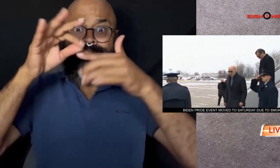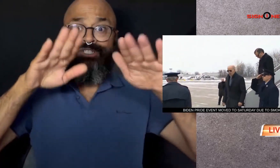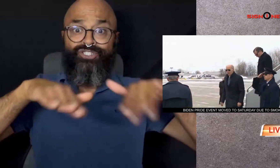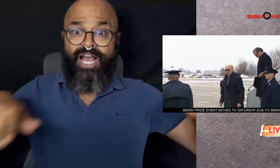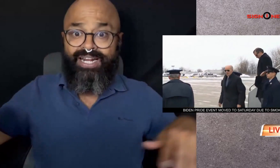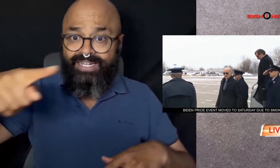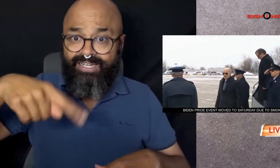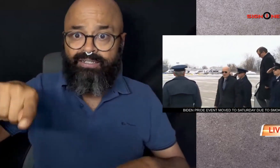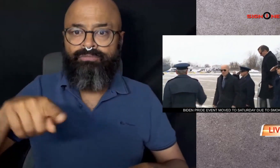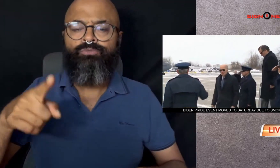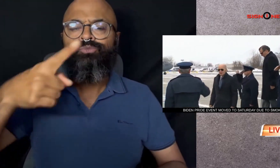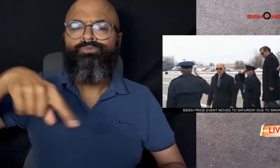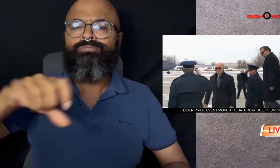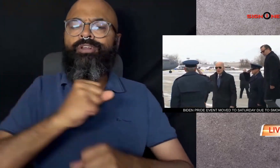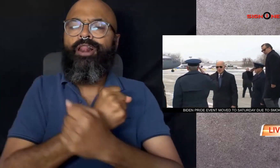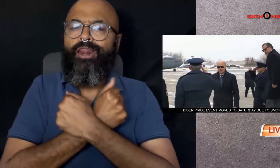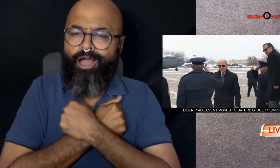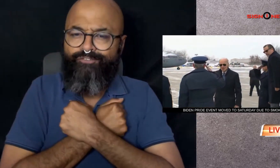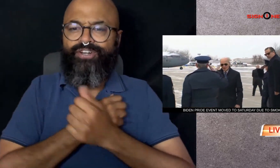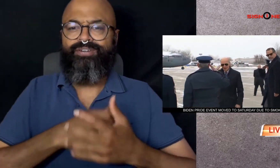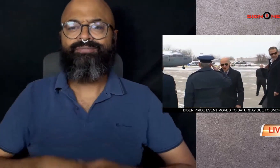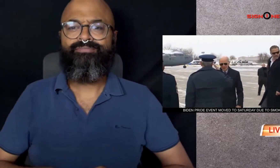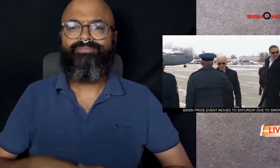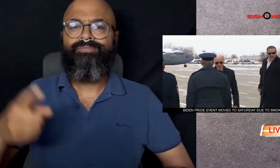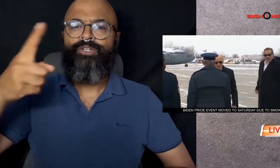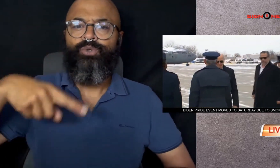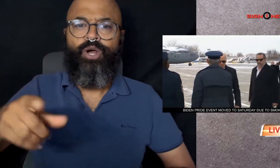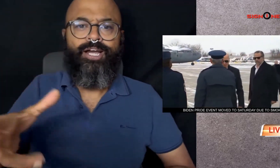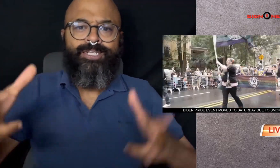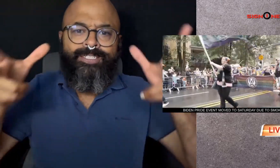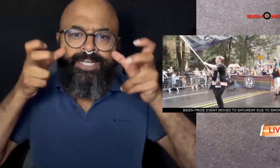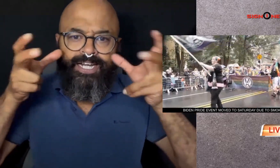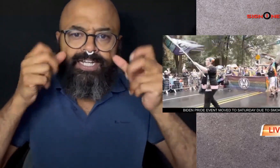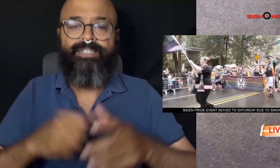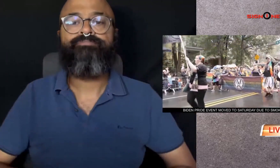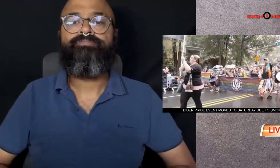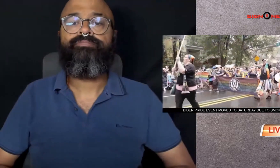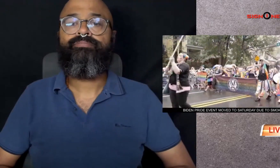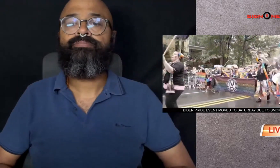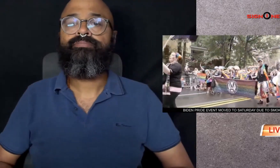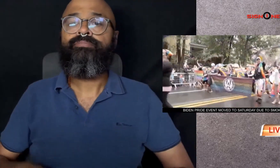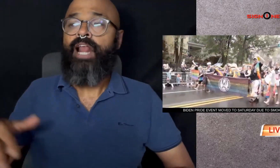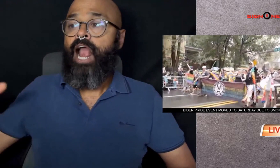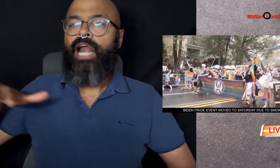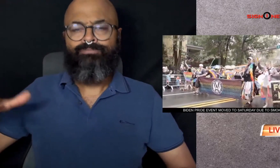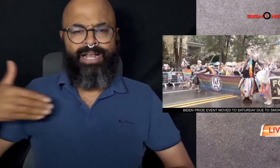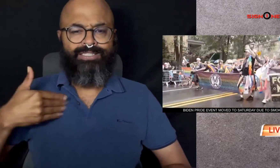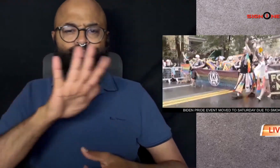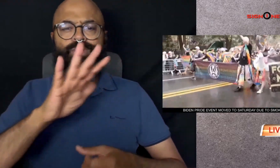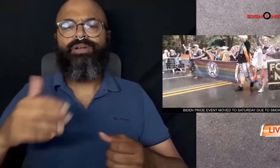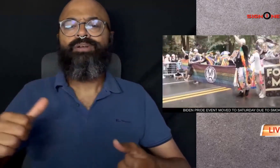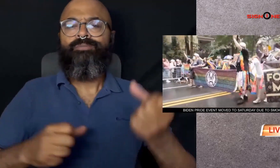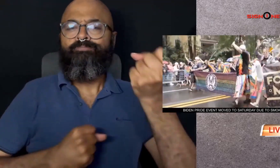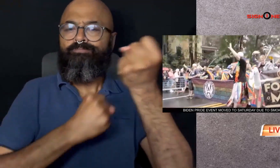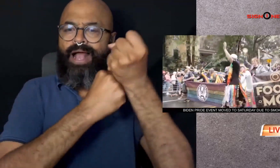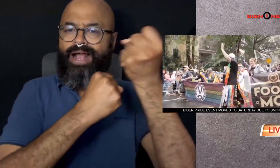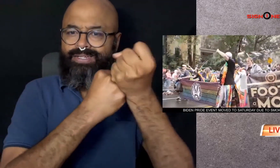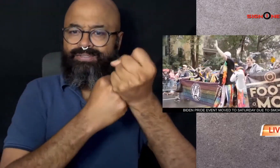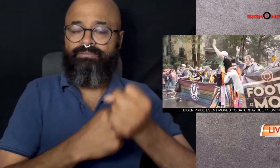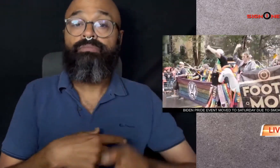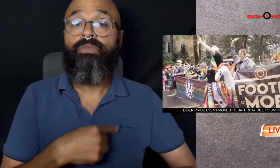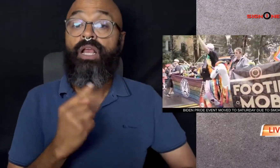especially children you are loved you are heard and this administration has your back I mean it